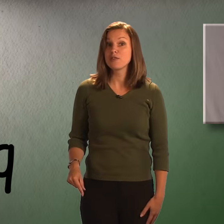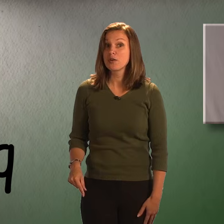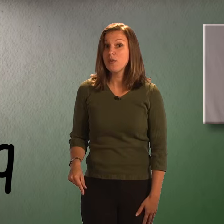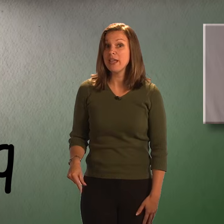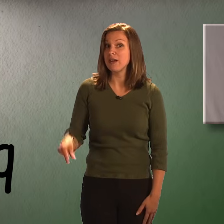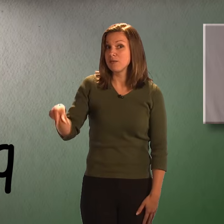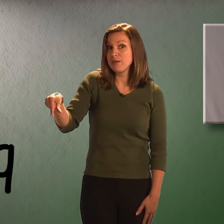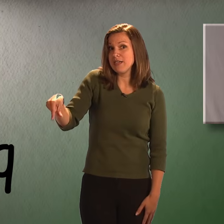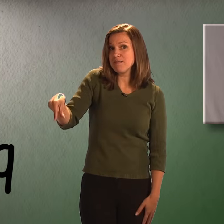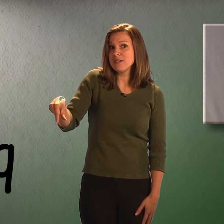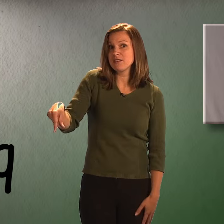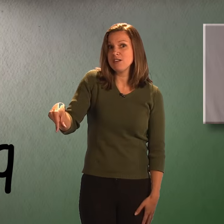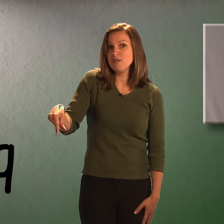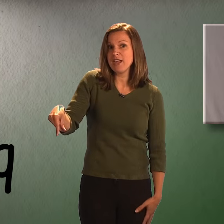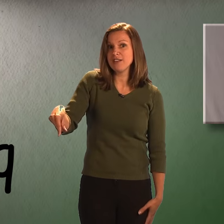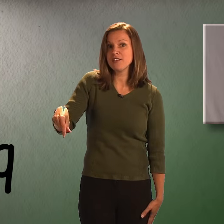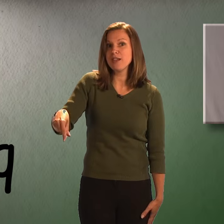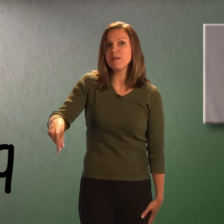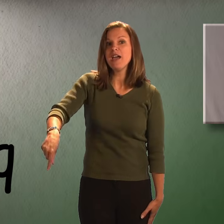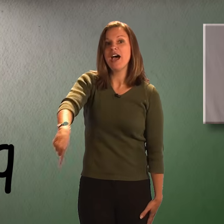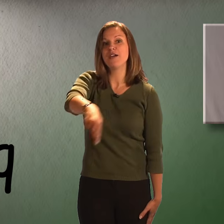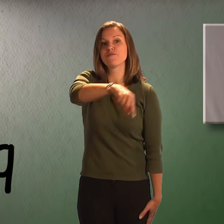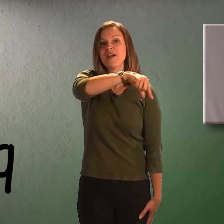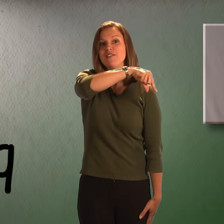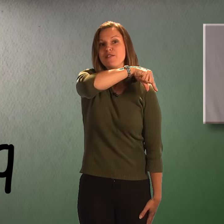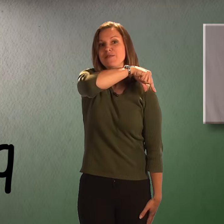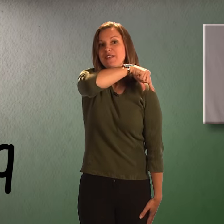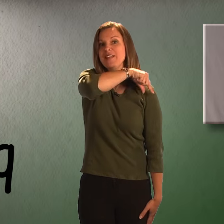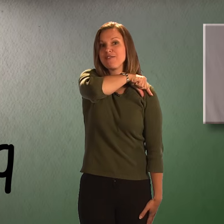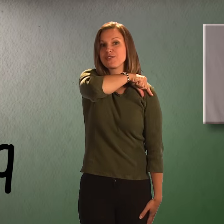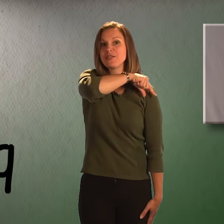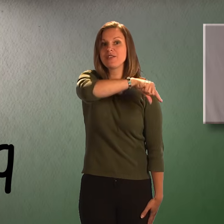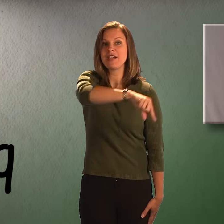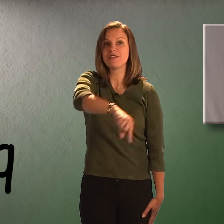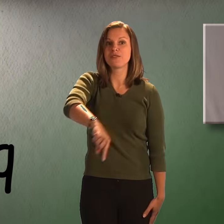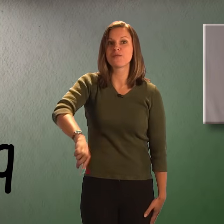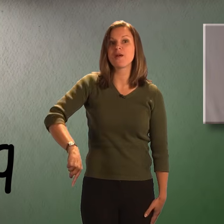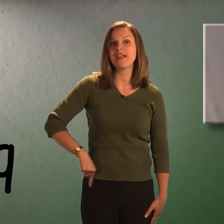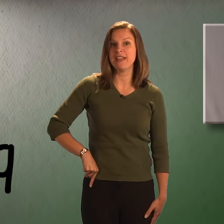For "Queen" we keep this "q" hand shape and run it from the left shoulder down to the right hip,